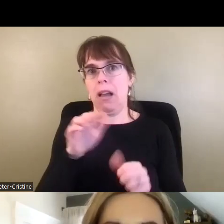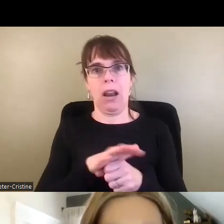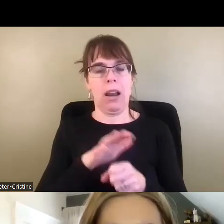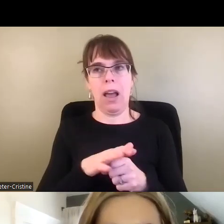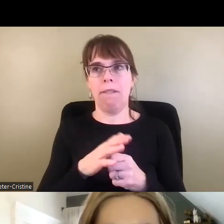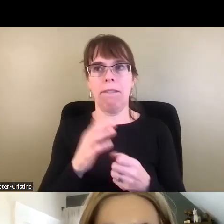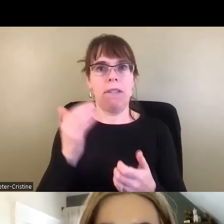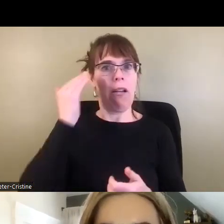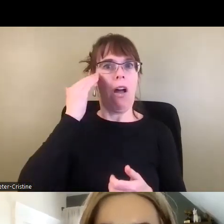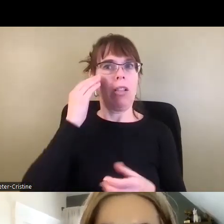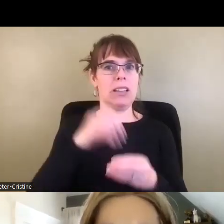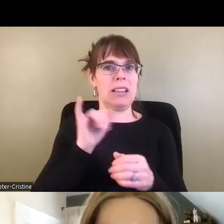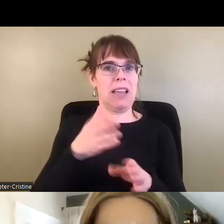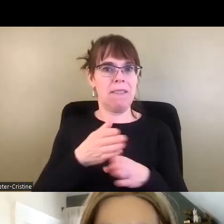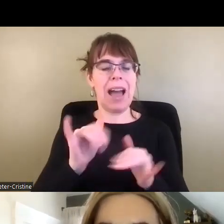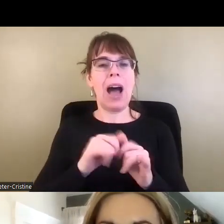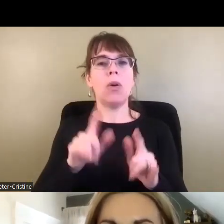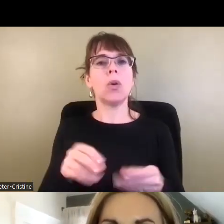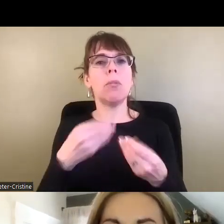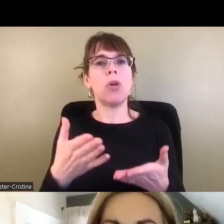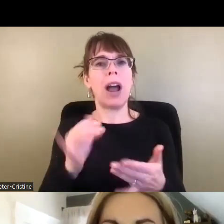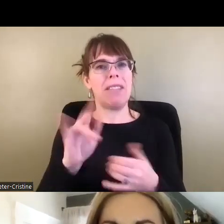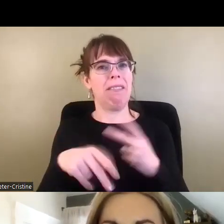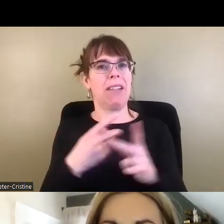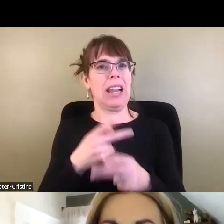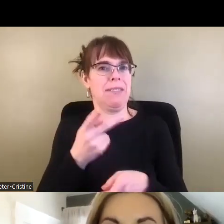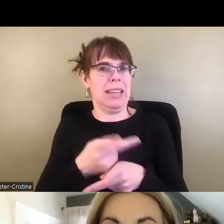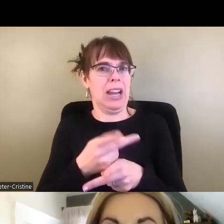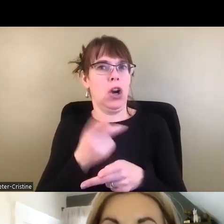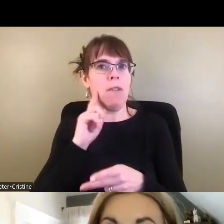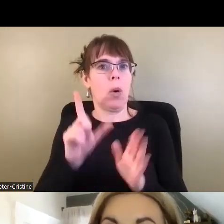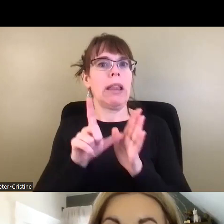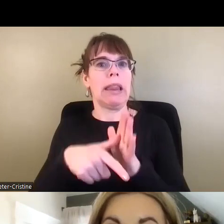within that field on how to provide this sort of care. And the folks who need that sort of